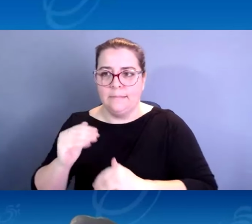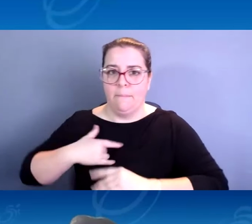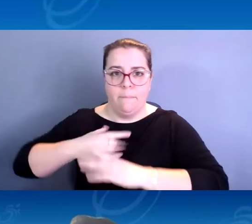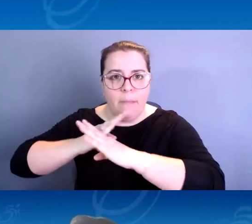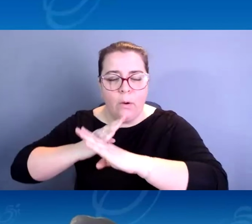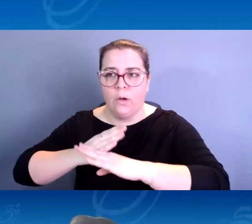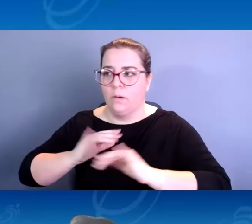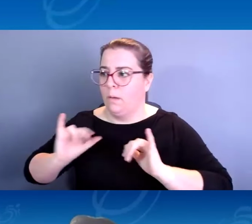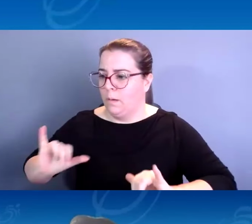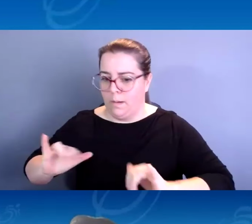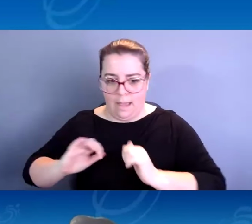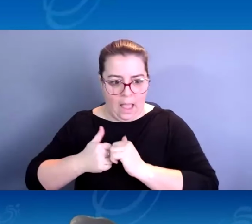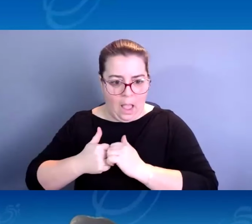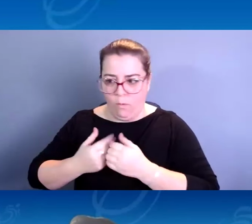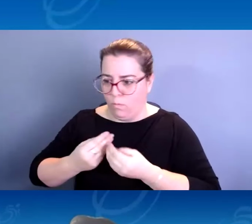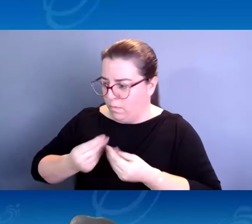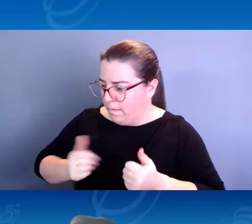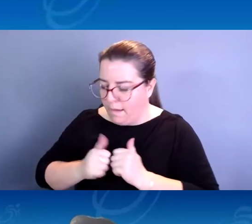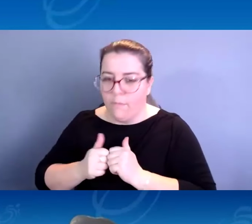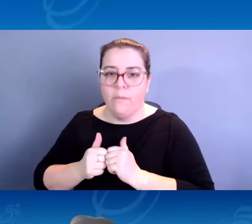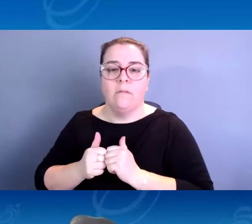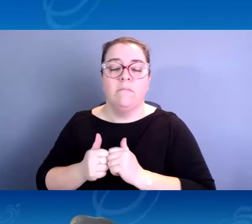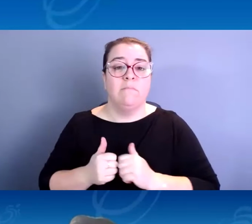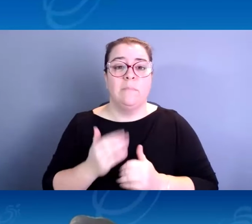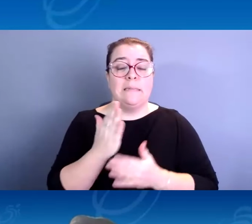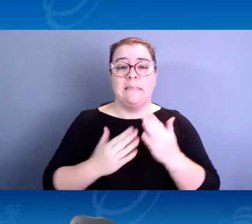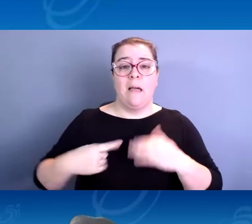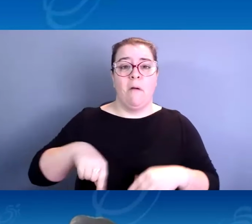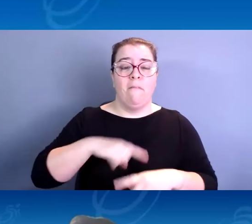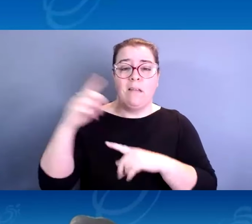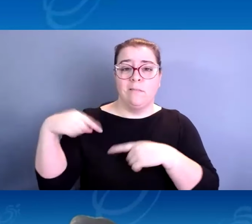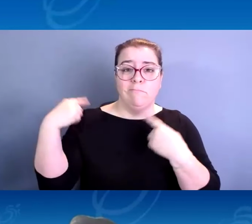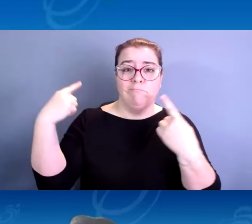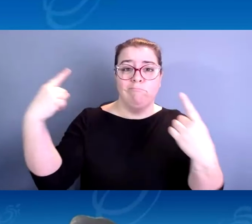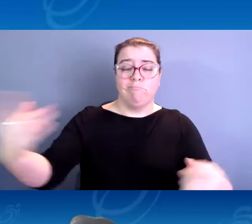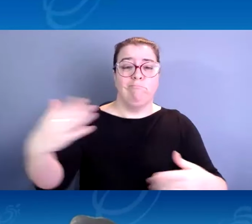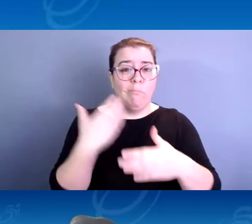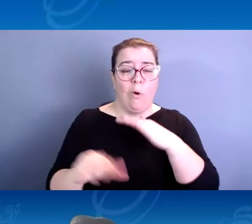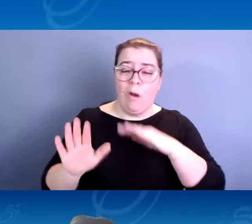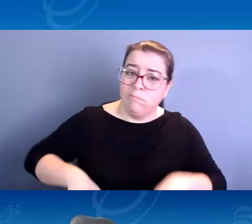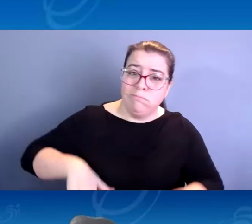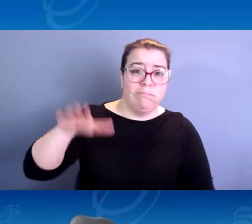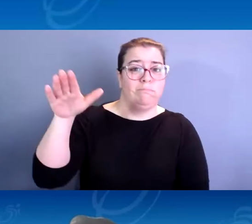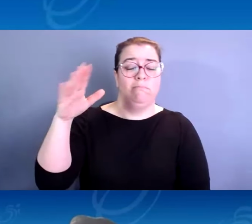where somebody living it with their own lives. And a saying that I often phrase